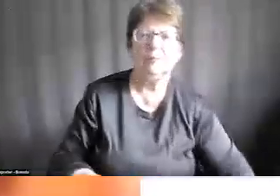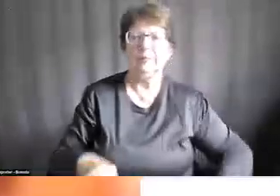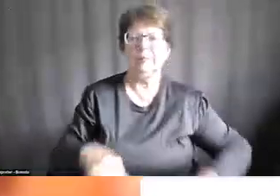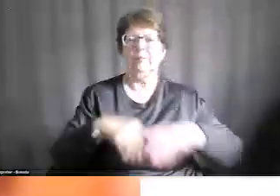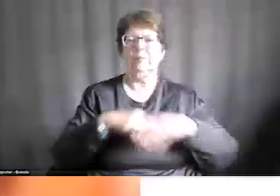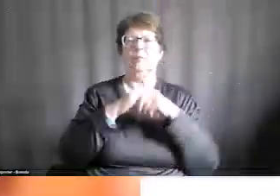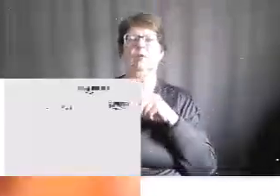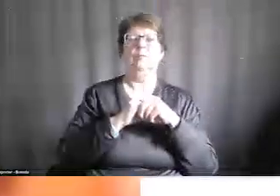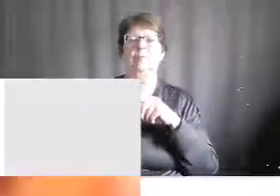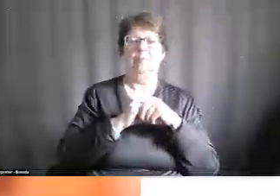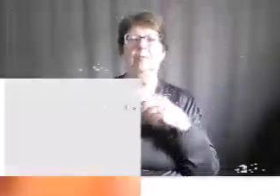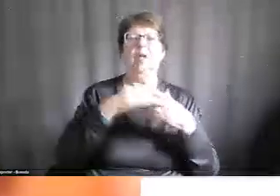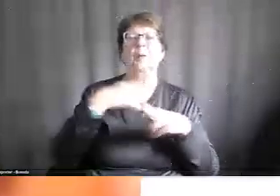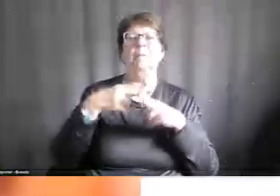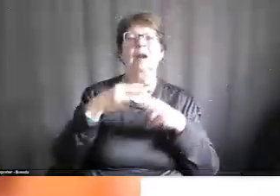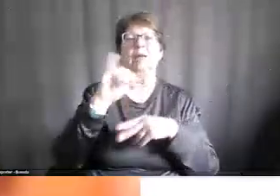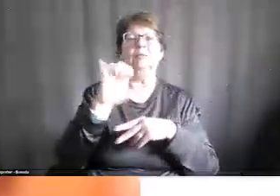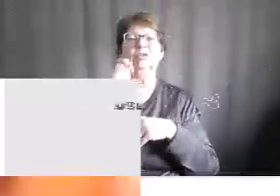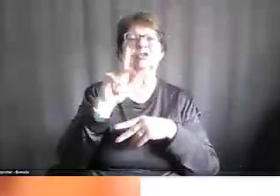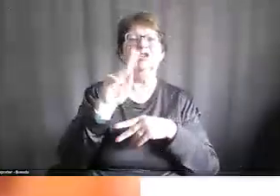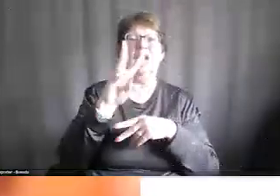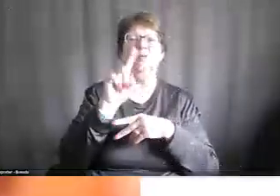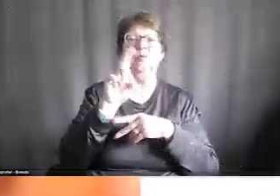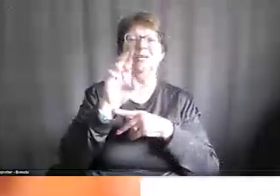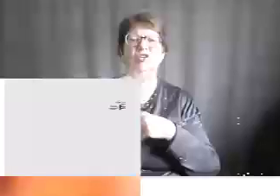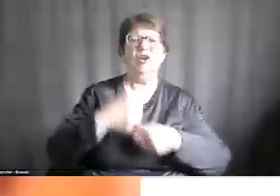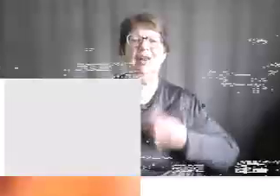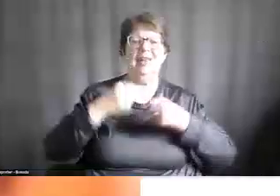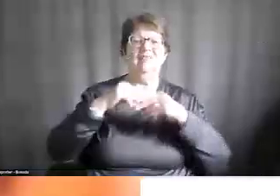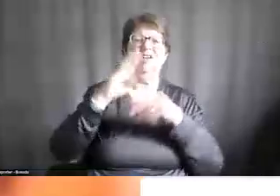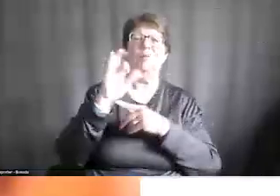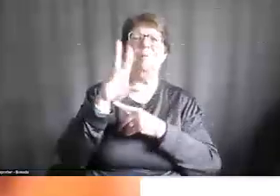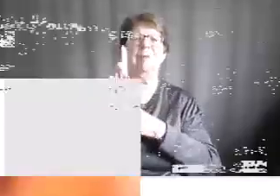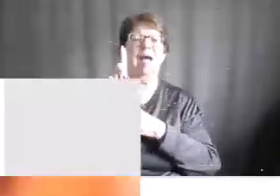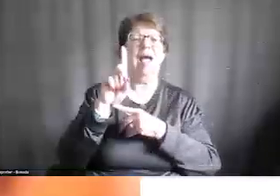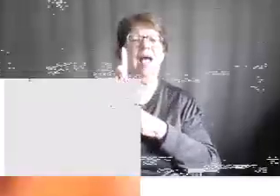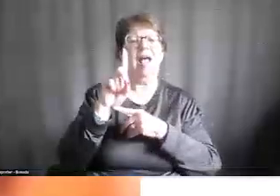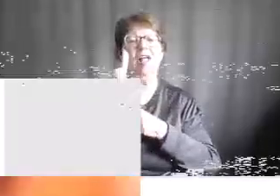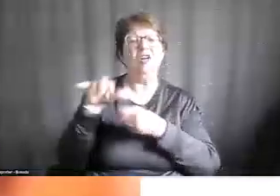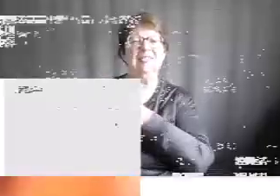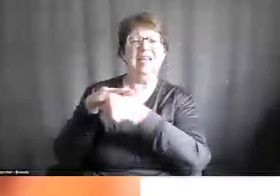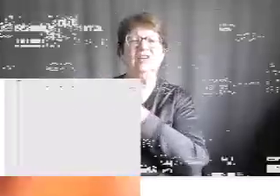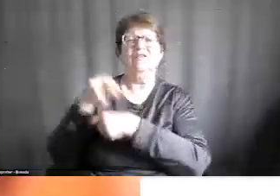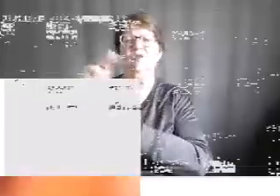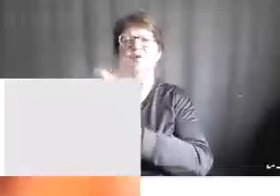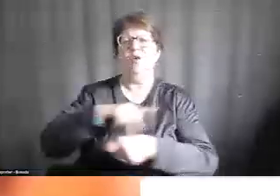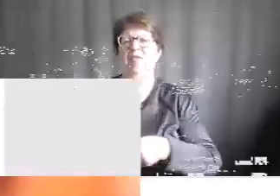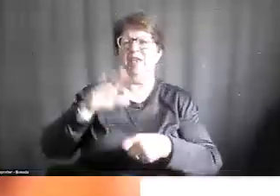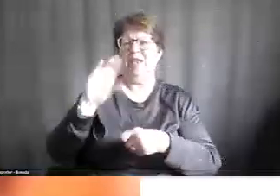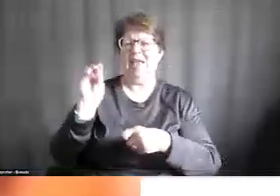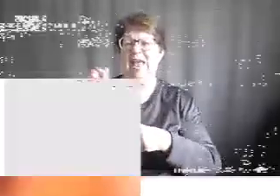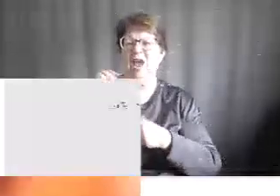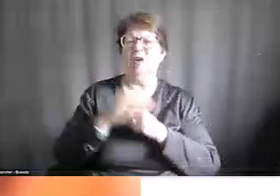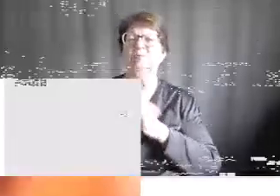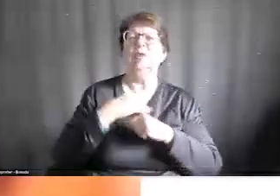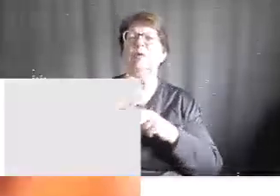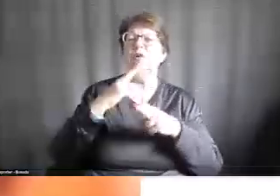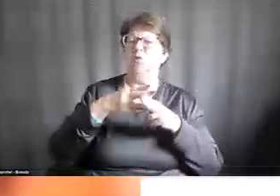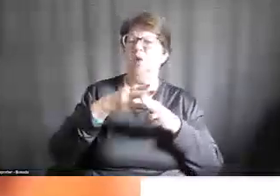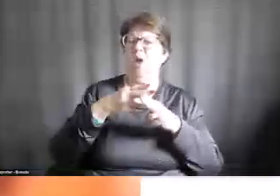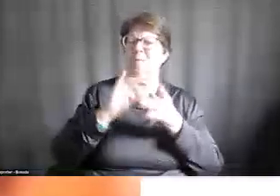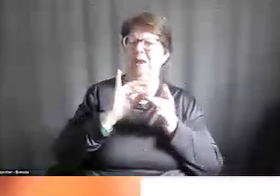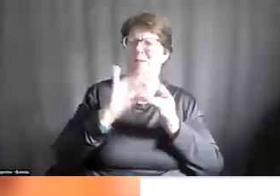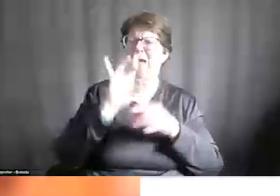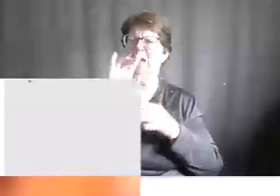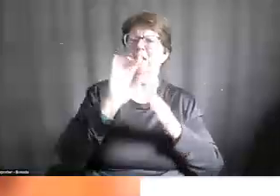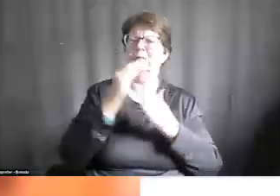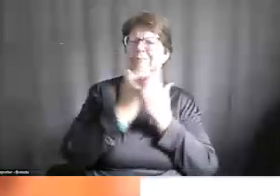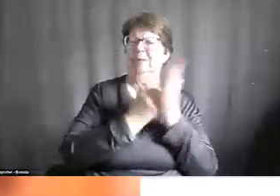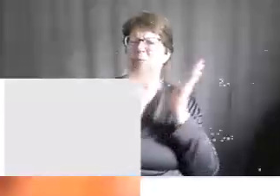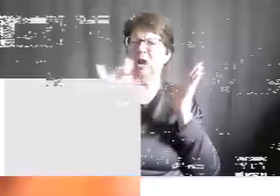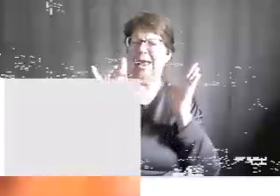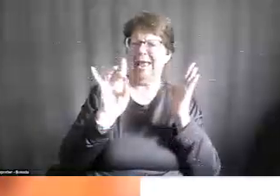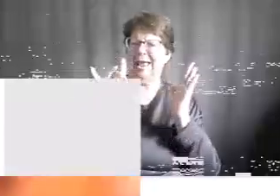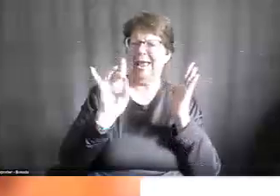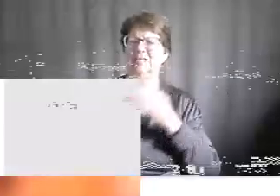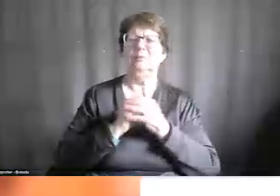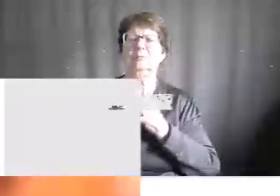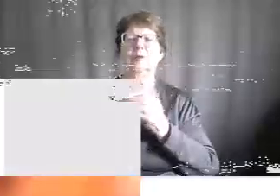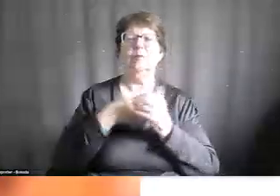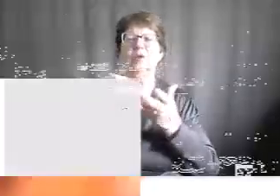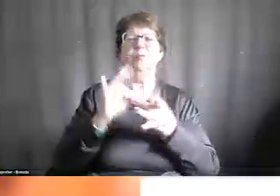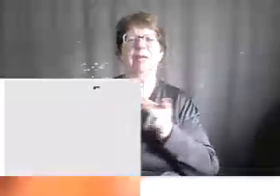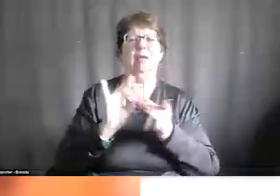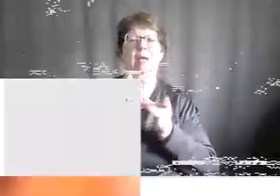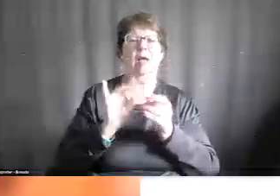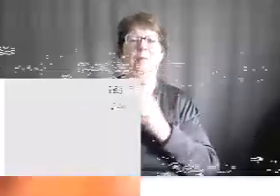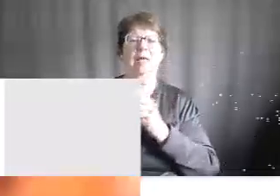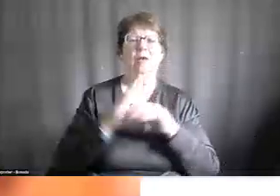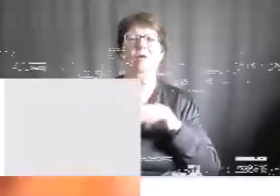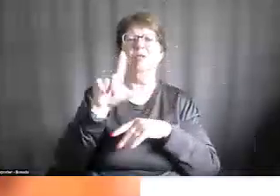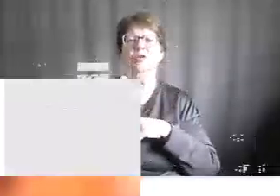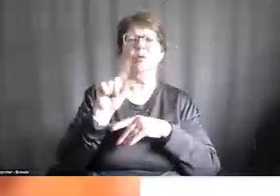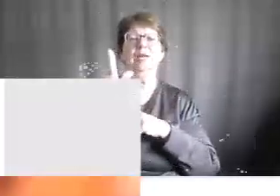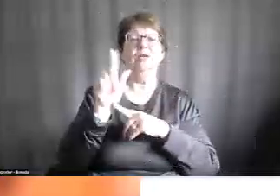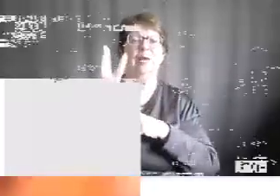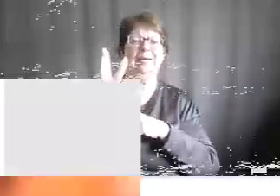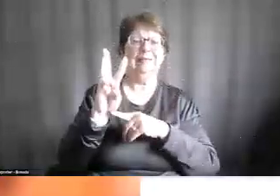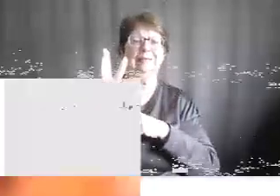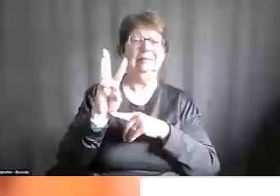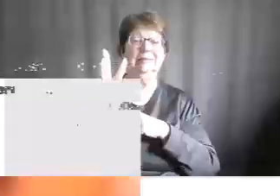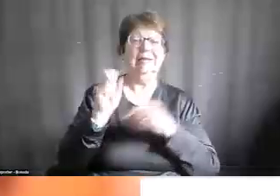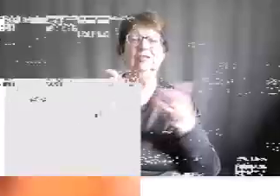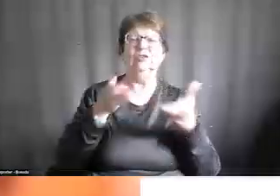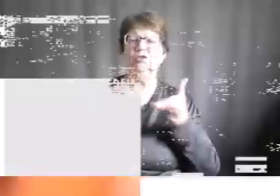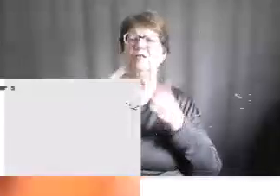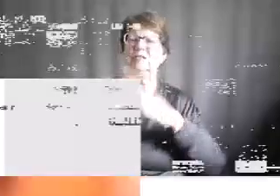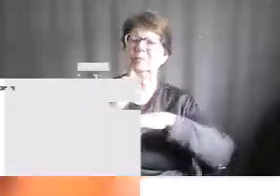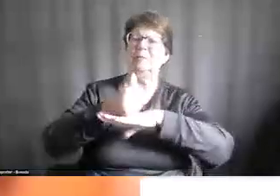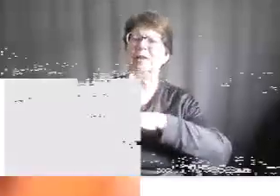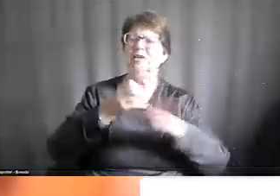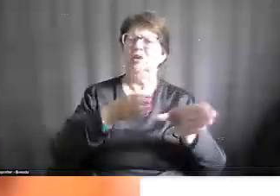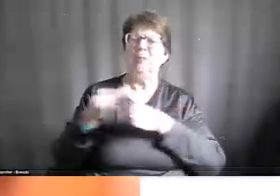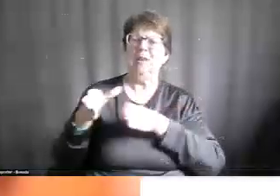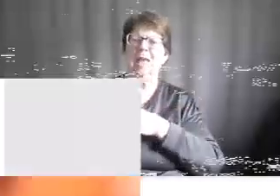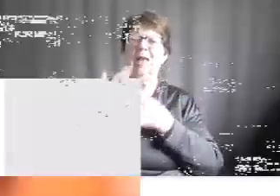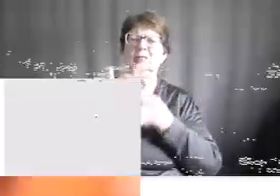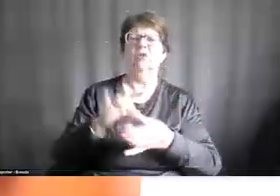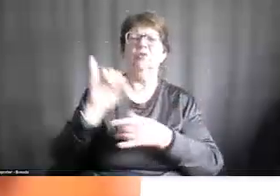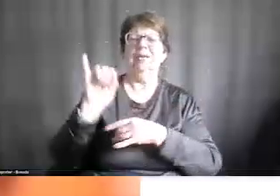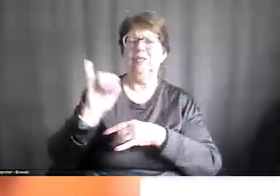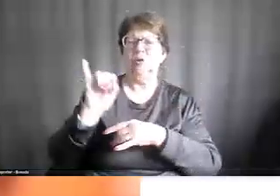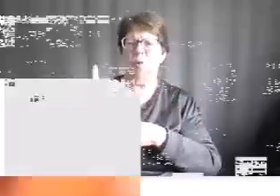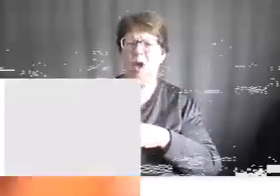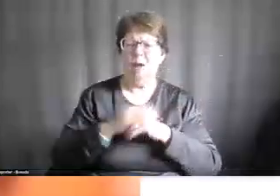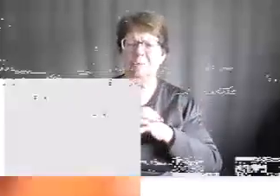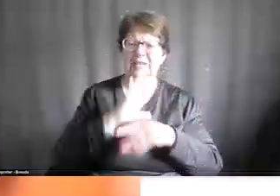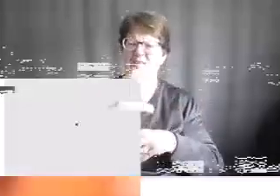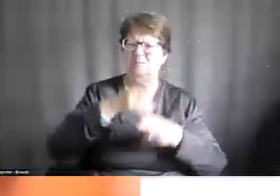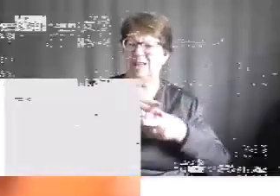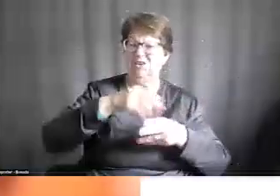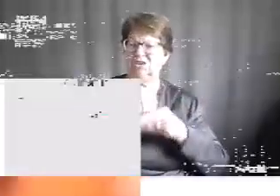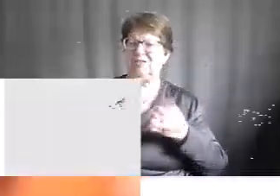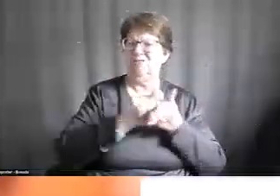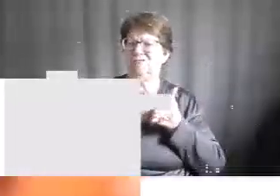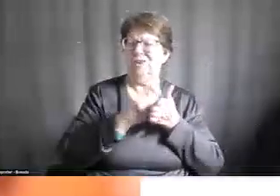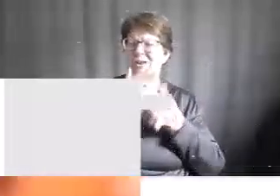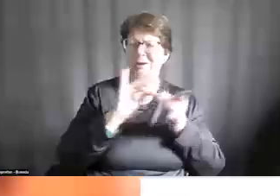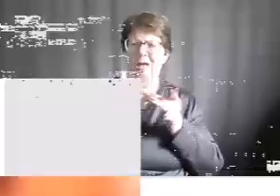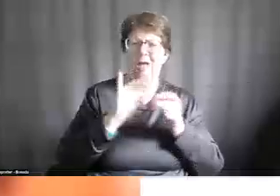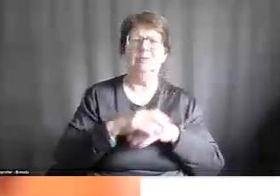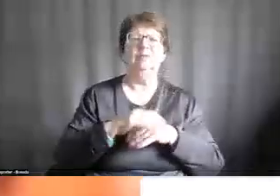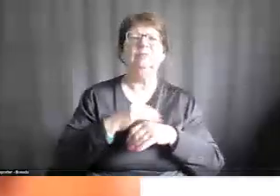Boardroom: My name is Jack Wisner. I live in the Ballard section of the North King County subarea. I wanted to comment on Item 8, and if the chair would indulge me, make a comment on the 2026 service implementation plan with regard to Issaquah. Issaquah is mentioned in the written comments. My two Item 8 comments are as follows.